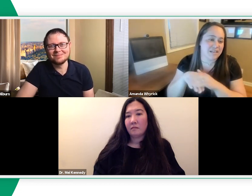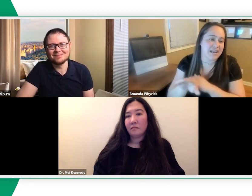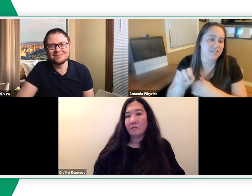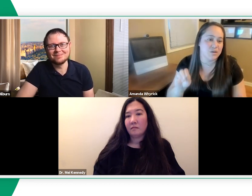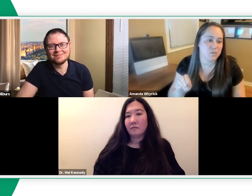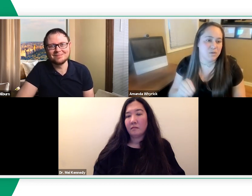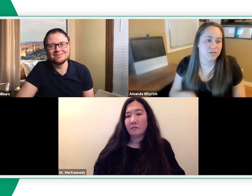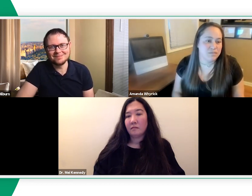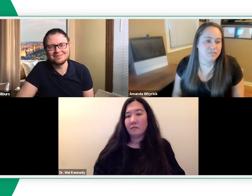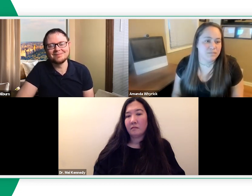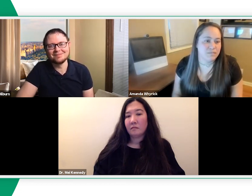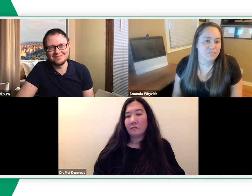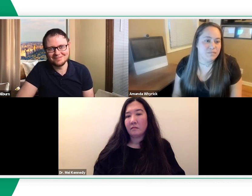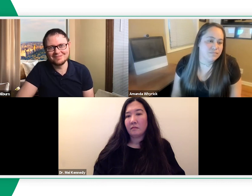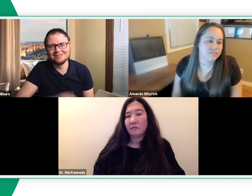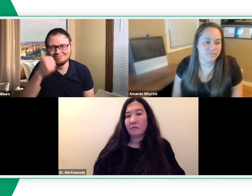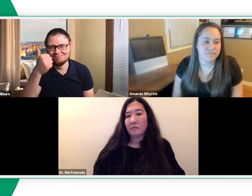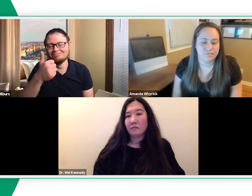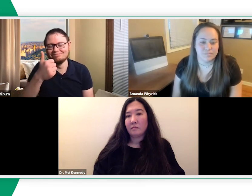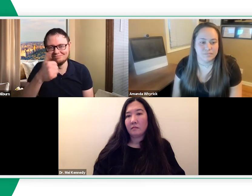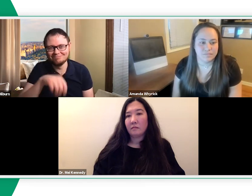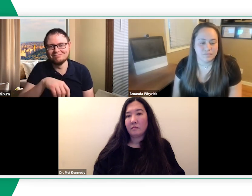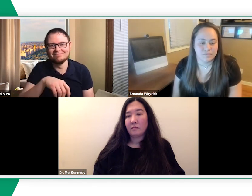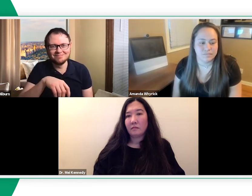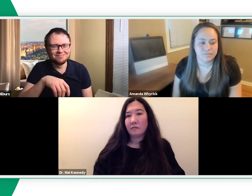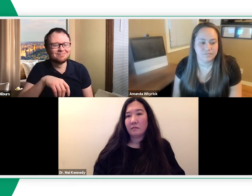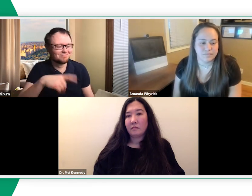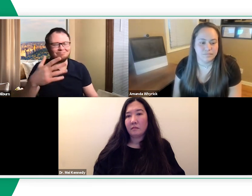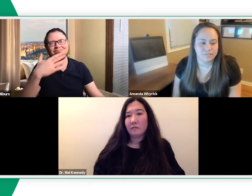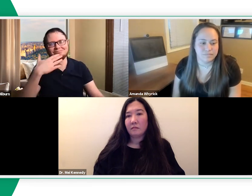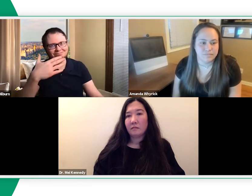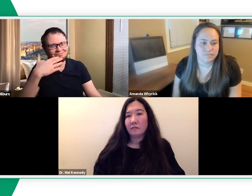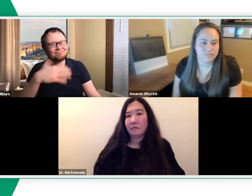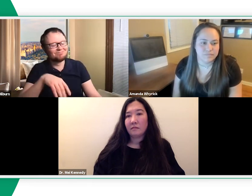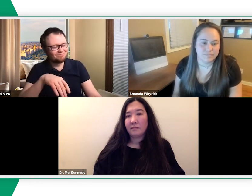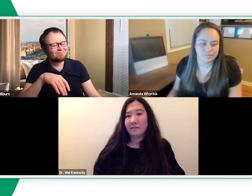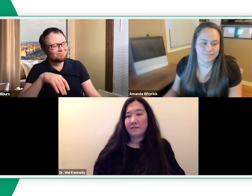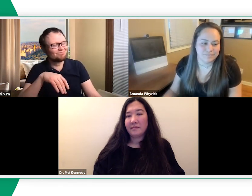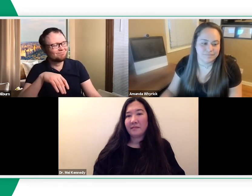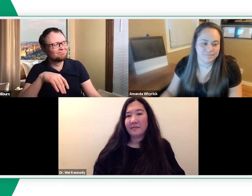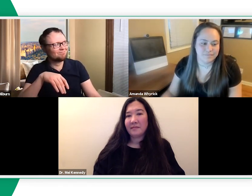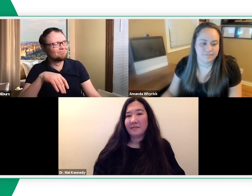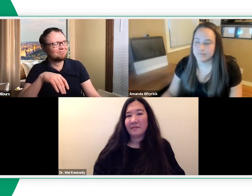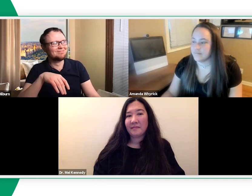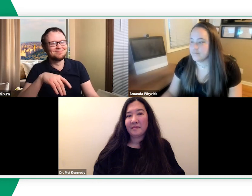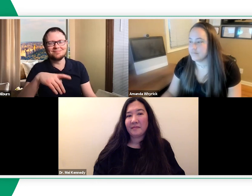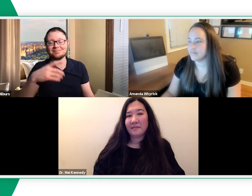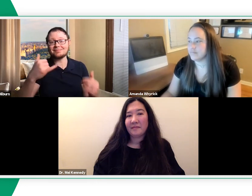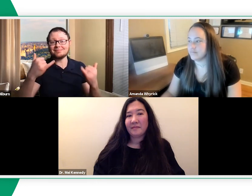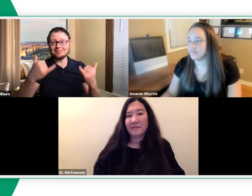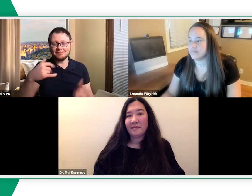to get into. >>BRIAN MILBURN: Excellent. Thank you.